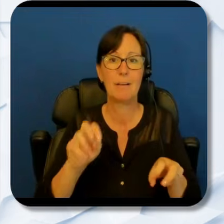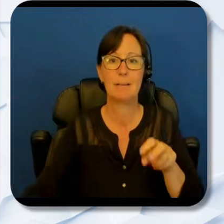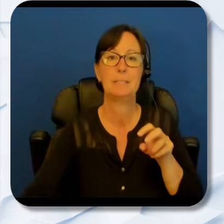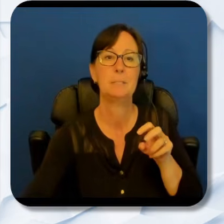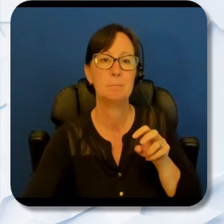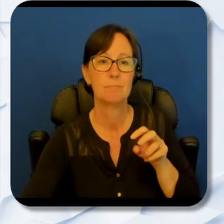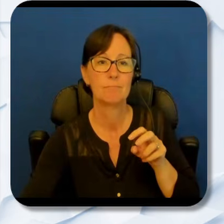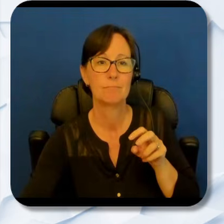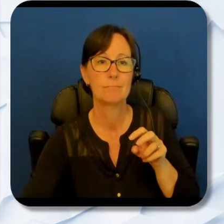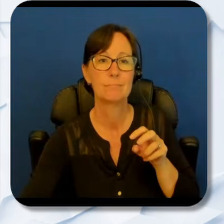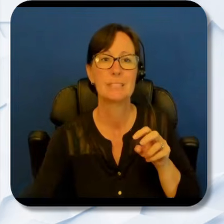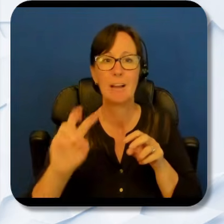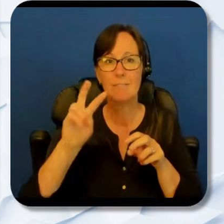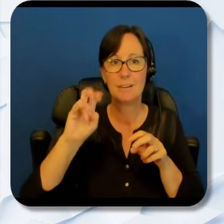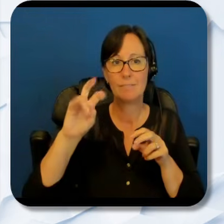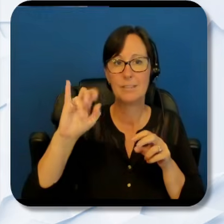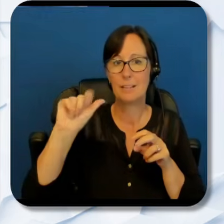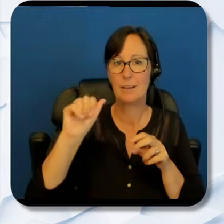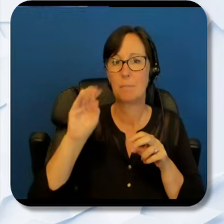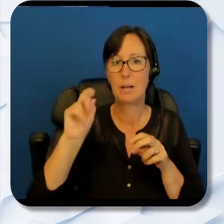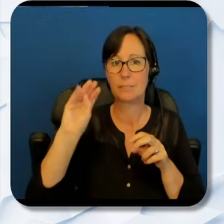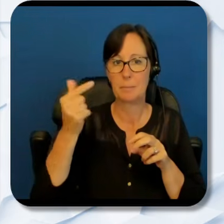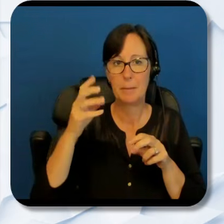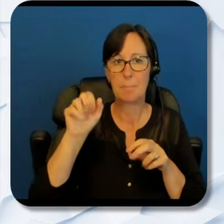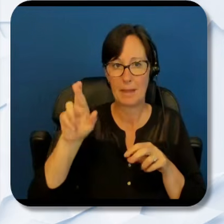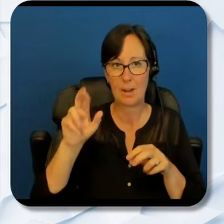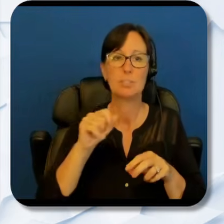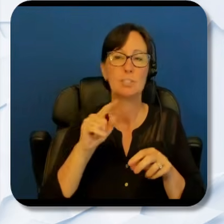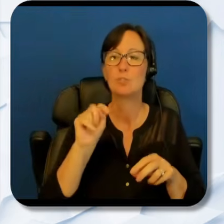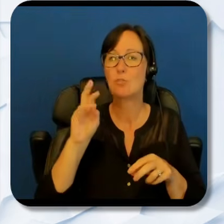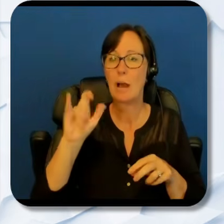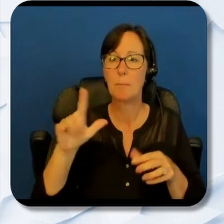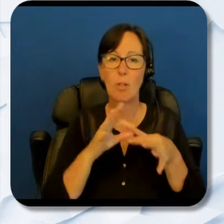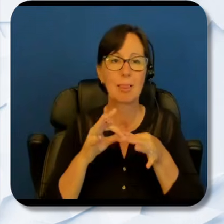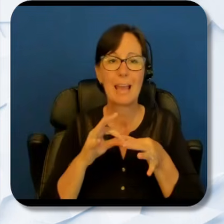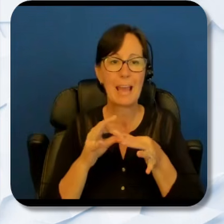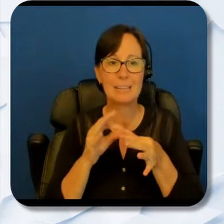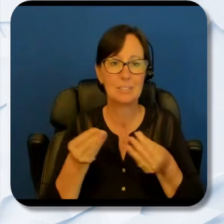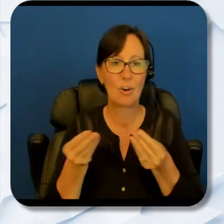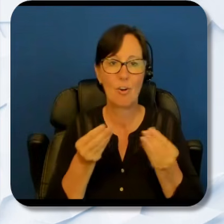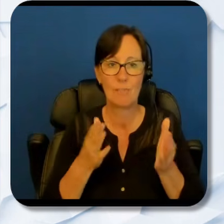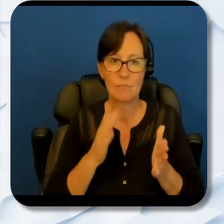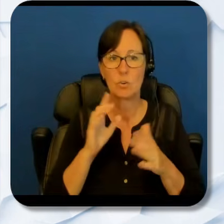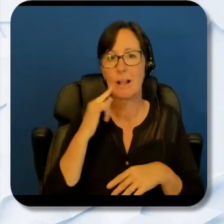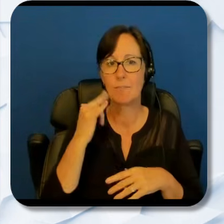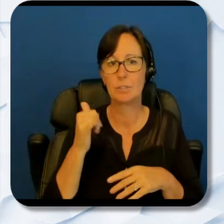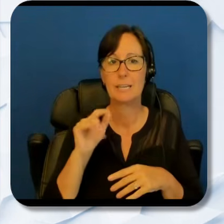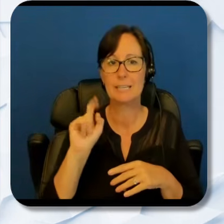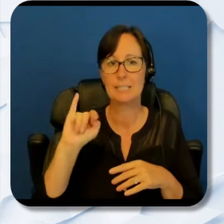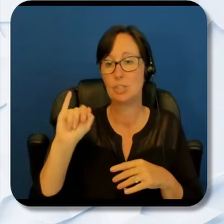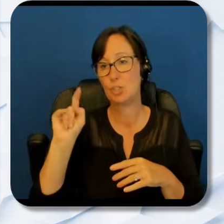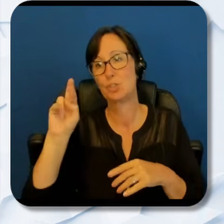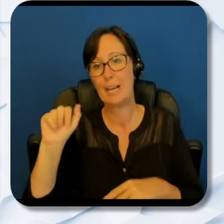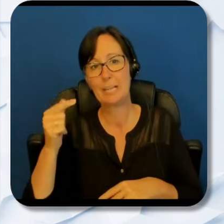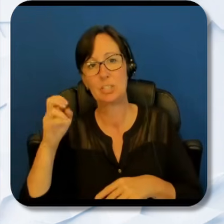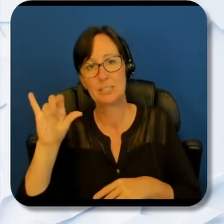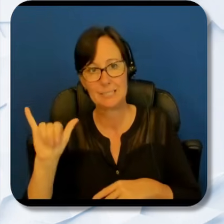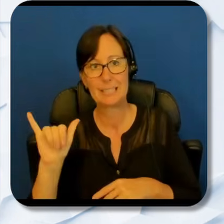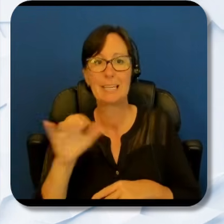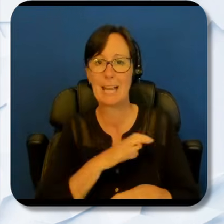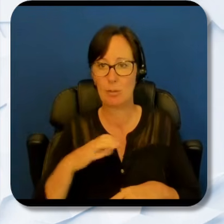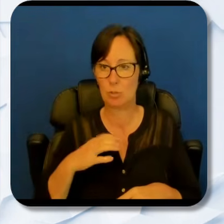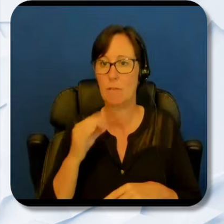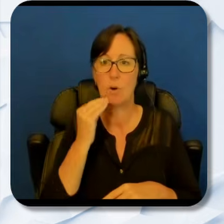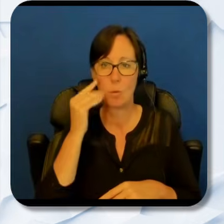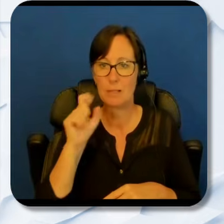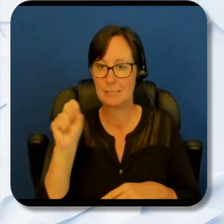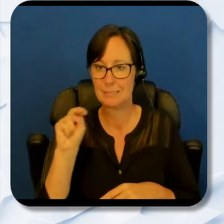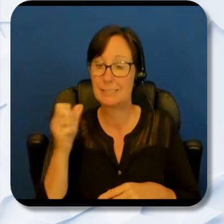the Tribal Liaison with the California Interagency Council on Homelessness. So V, welcome, thank you.